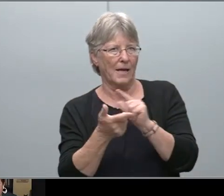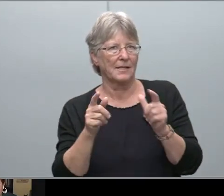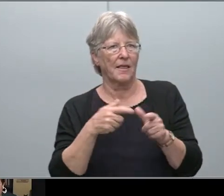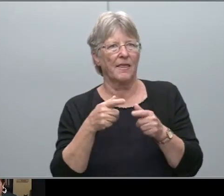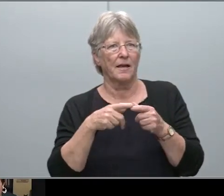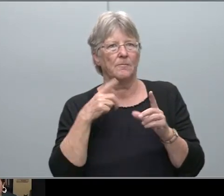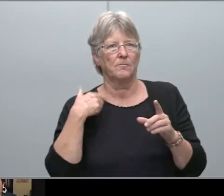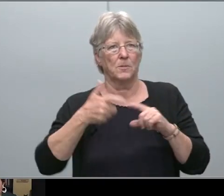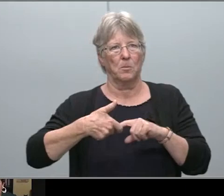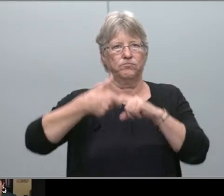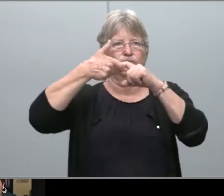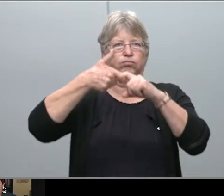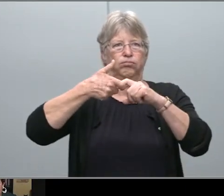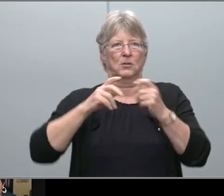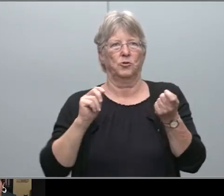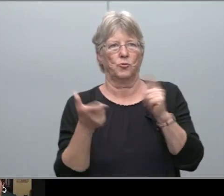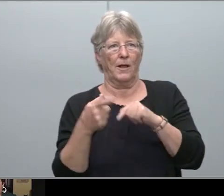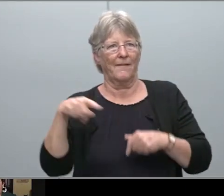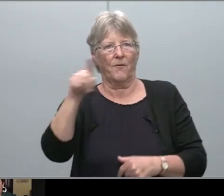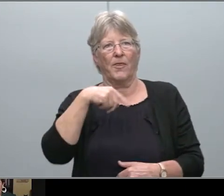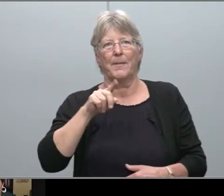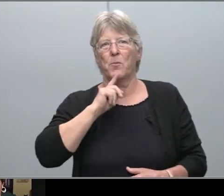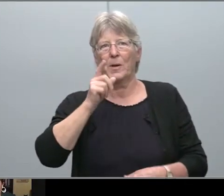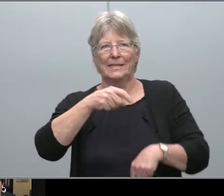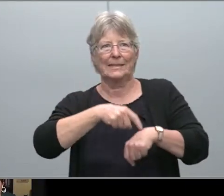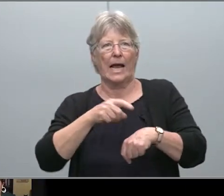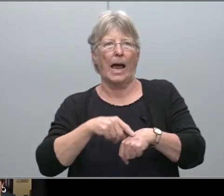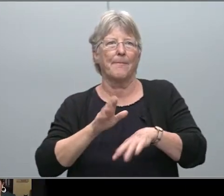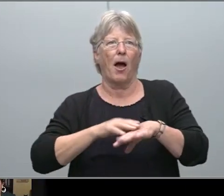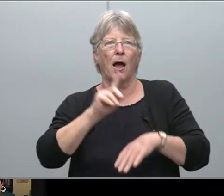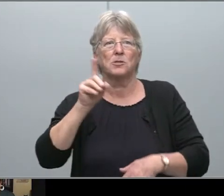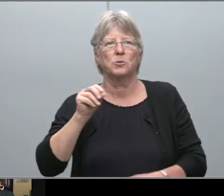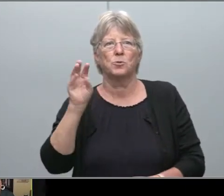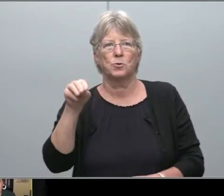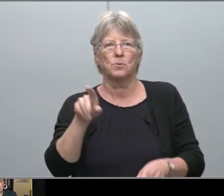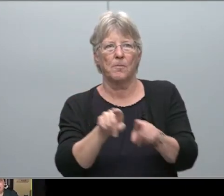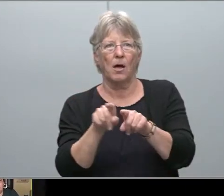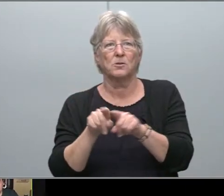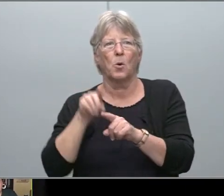those are the students that we're going to phase in first. And that's where our focus will be,